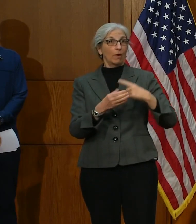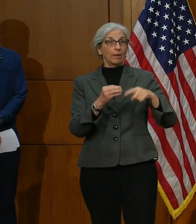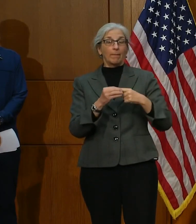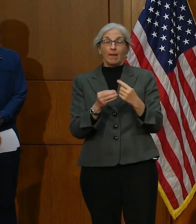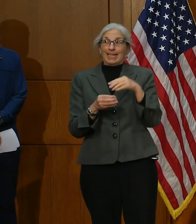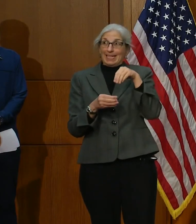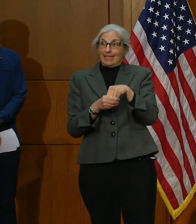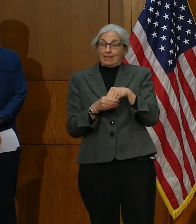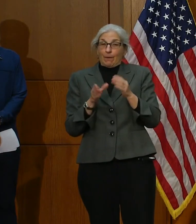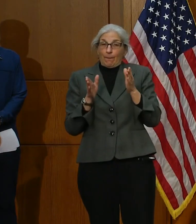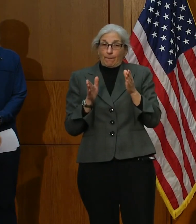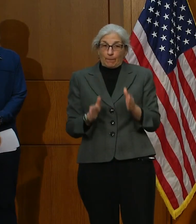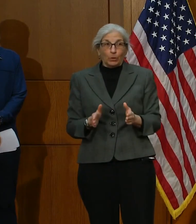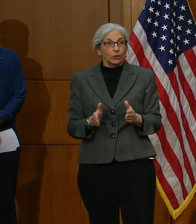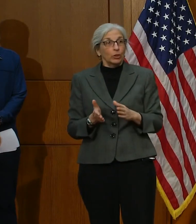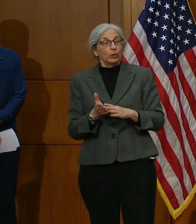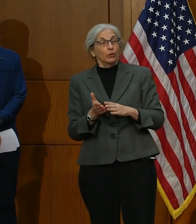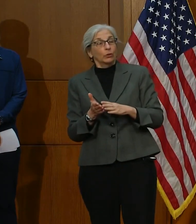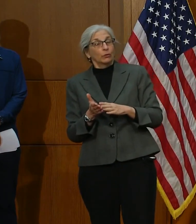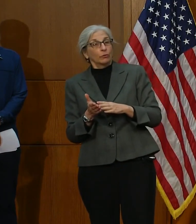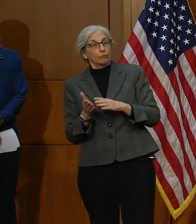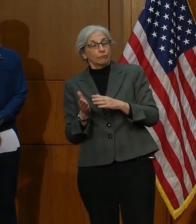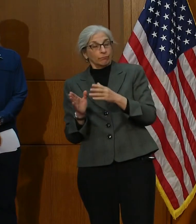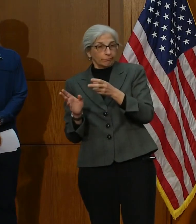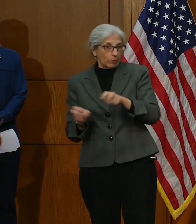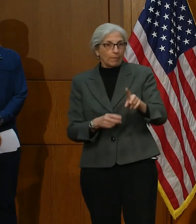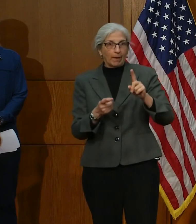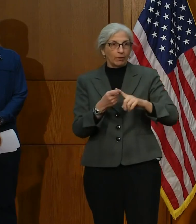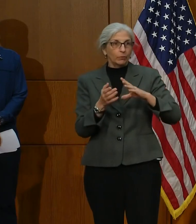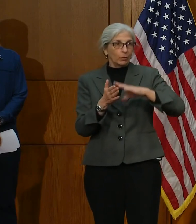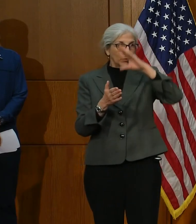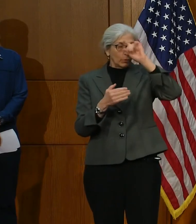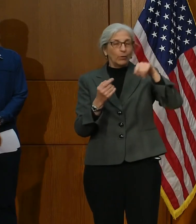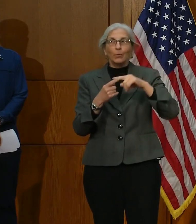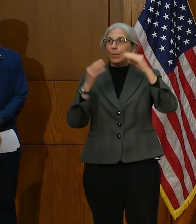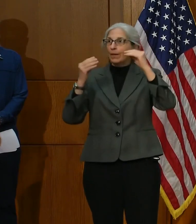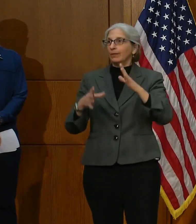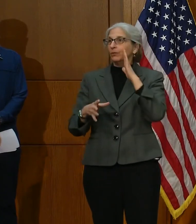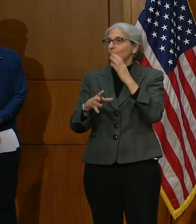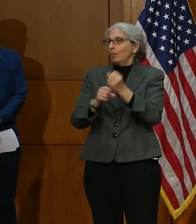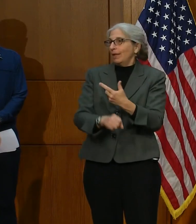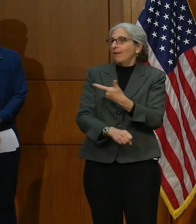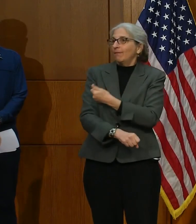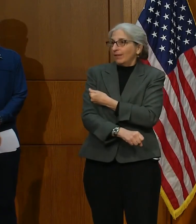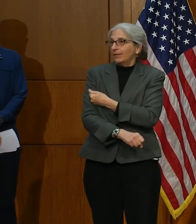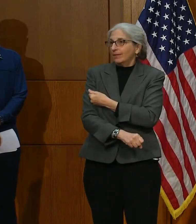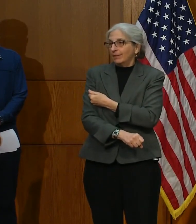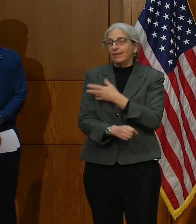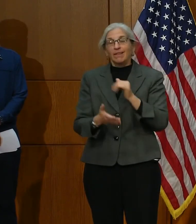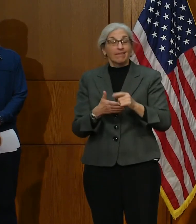WAITING TO DISCUSS IN PERSON RETURNED TO LEARN BASED ON WHEN